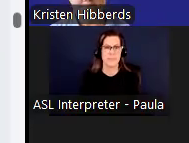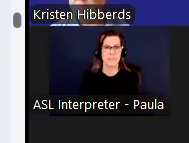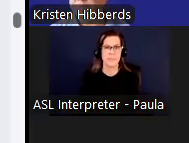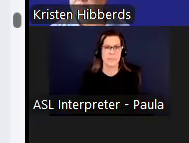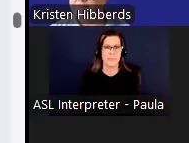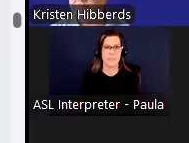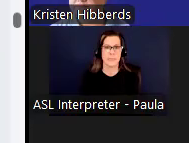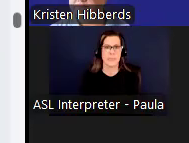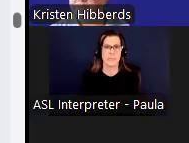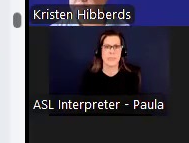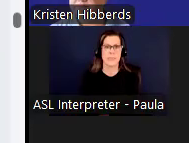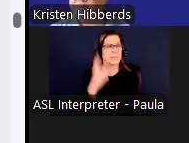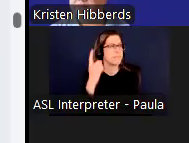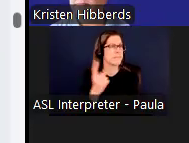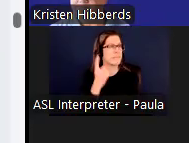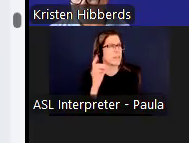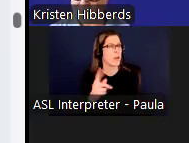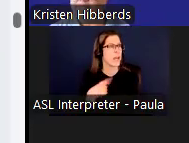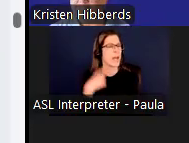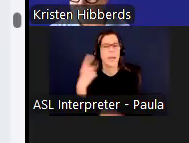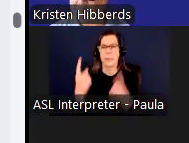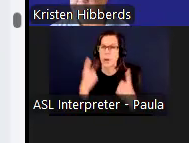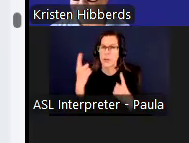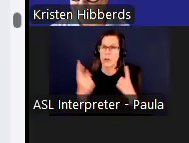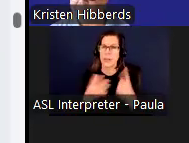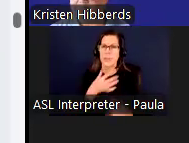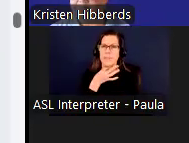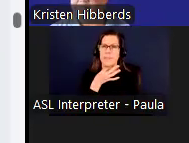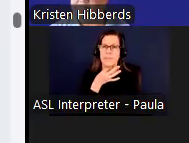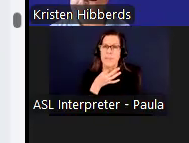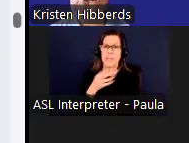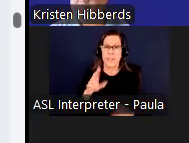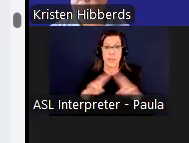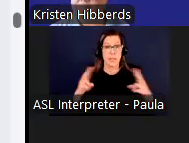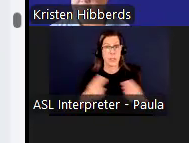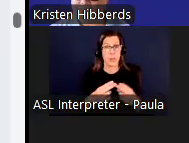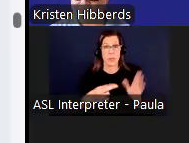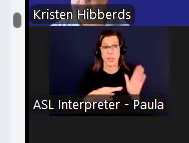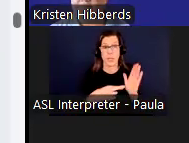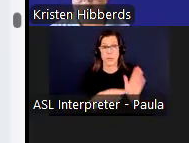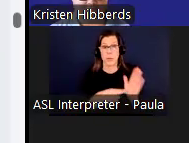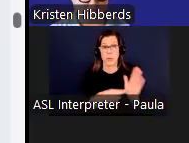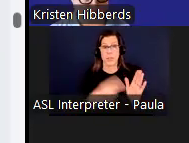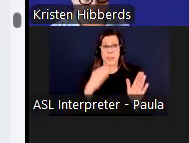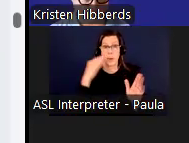OK, I'm just wondering, so the union represents home care workers